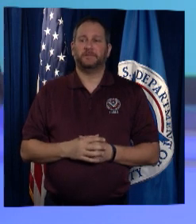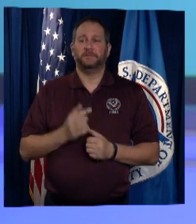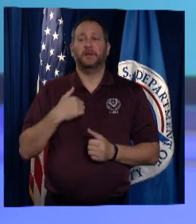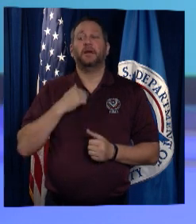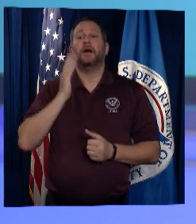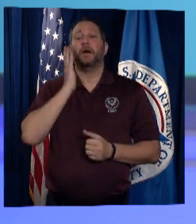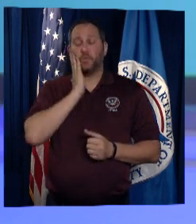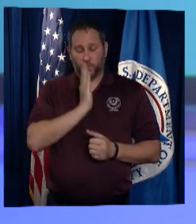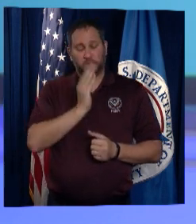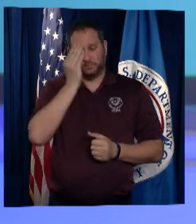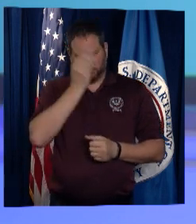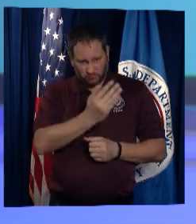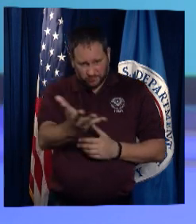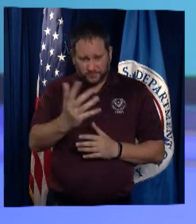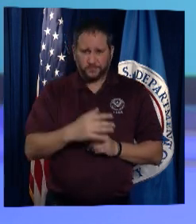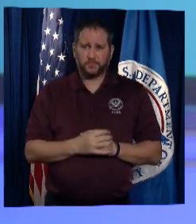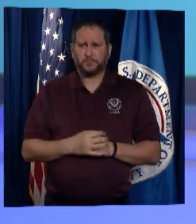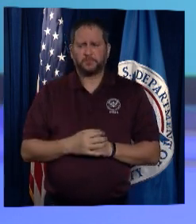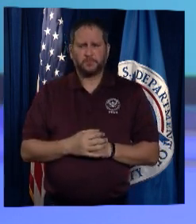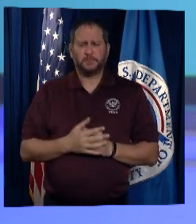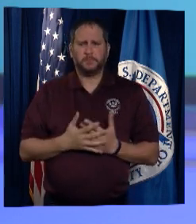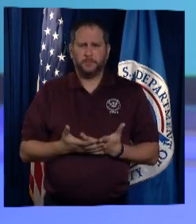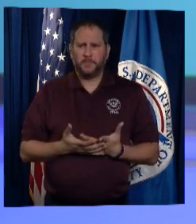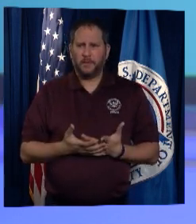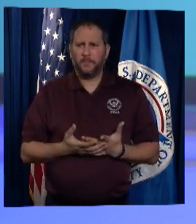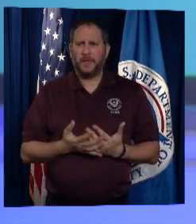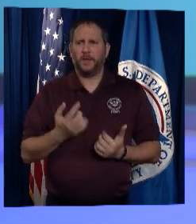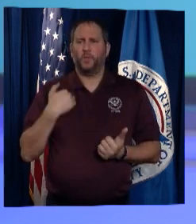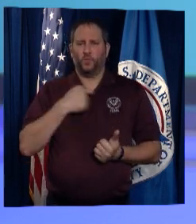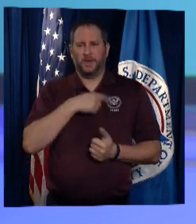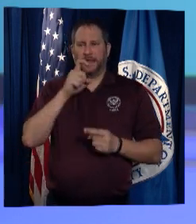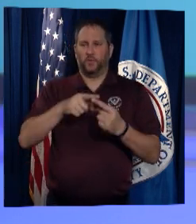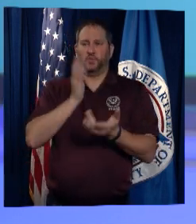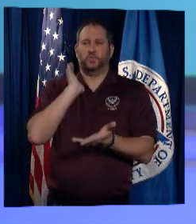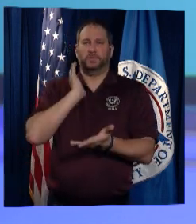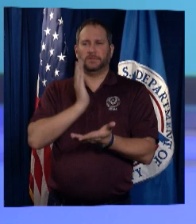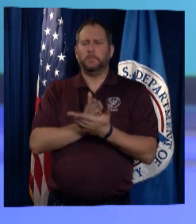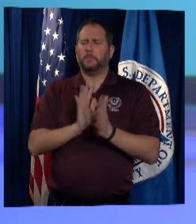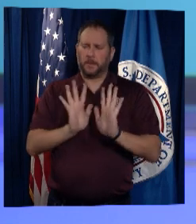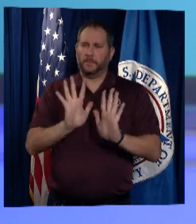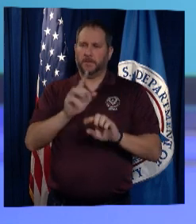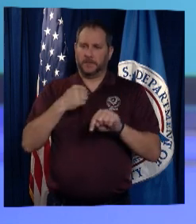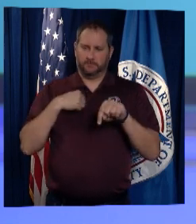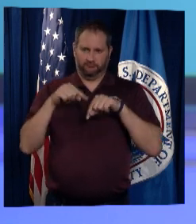need to stop preparing for disasters. When we prepare for disasters, we focus,